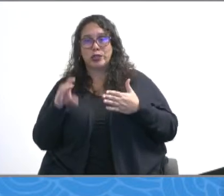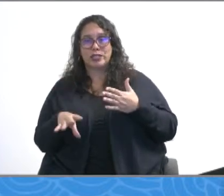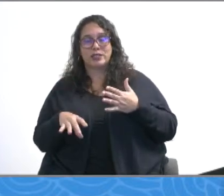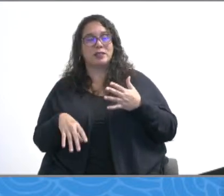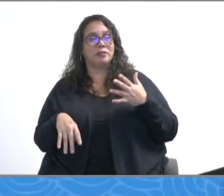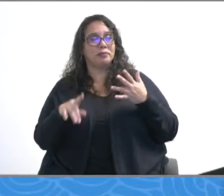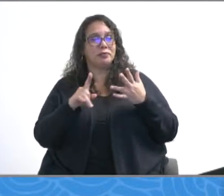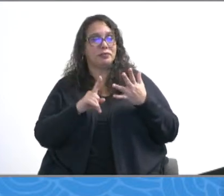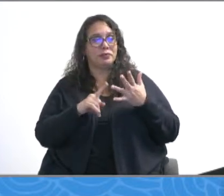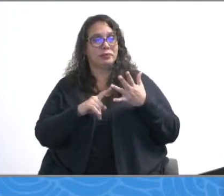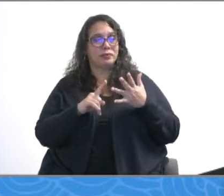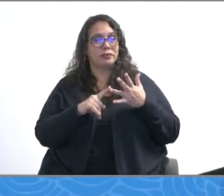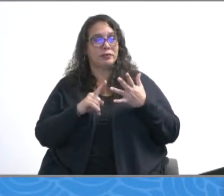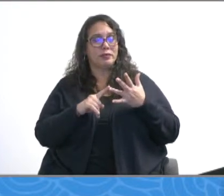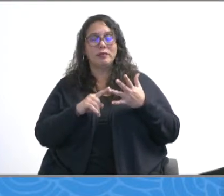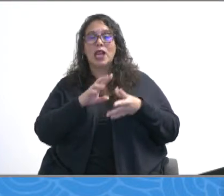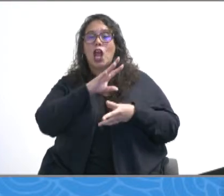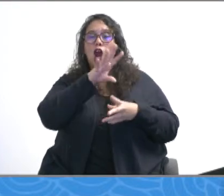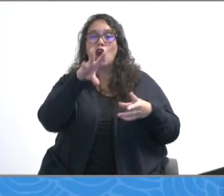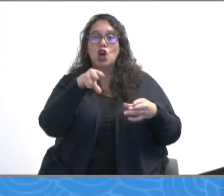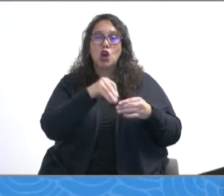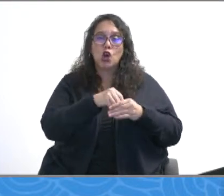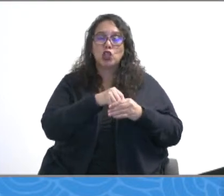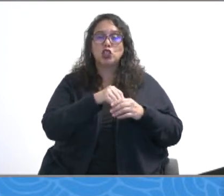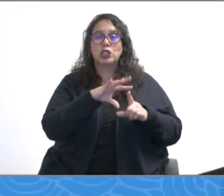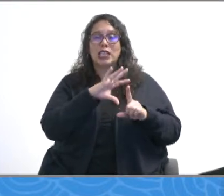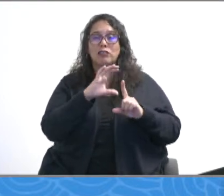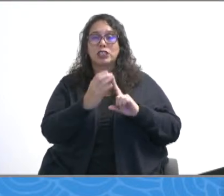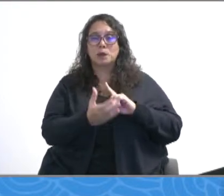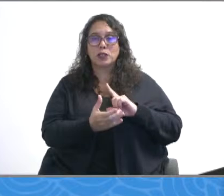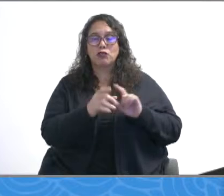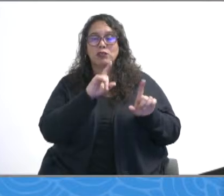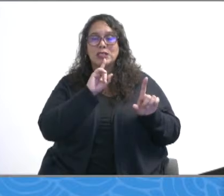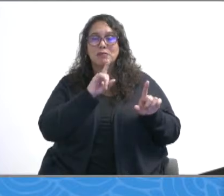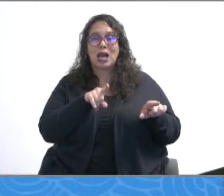we've been able to include some culturally responsive curriculum materials.